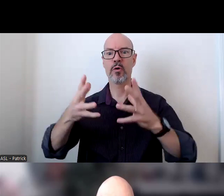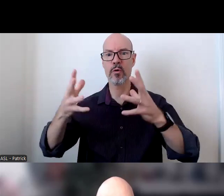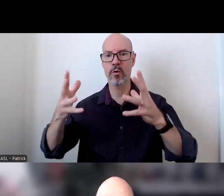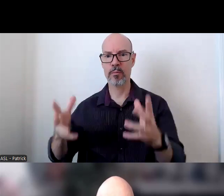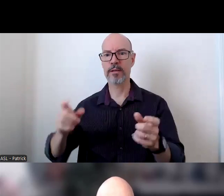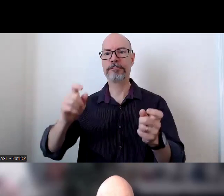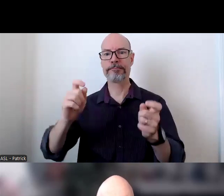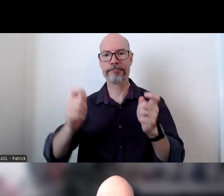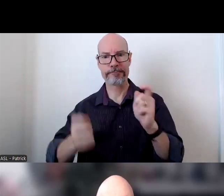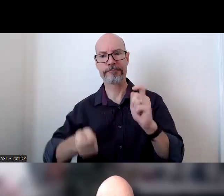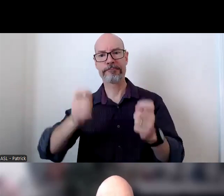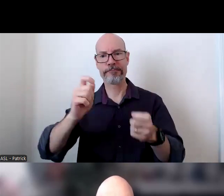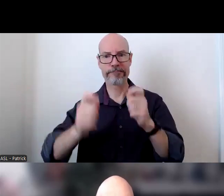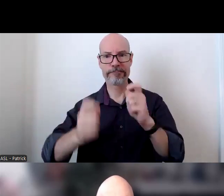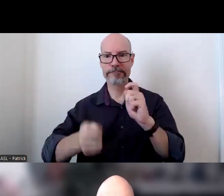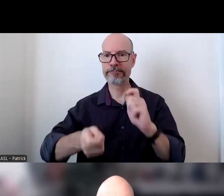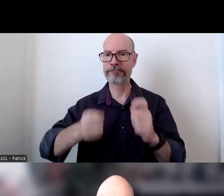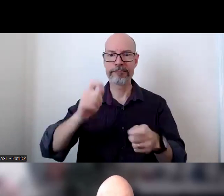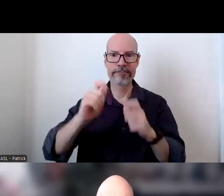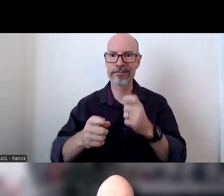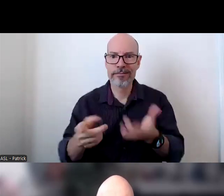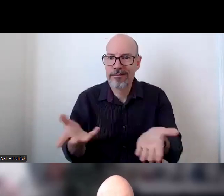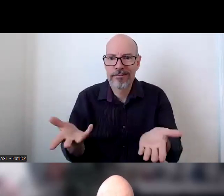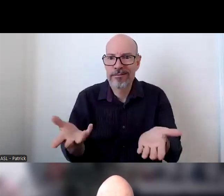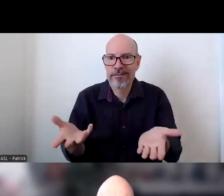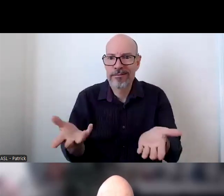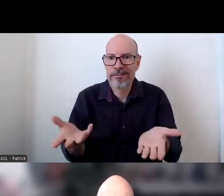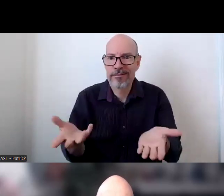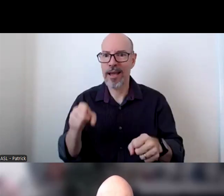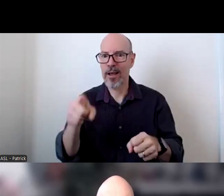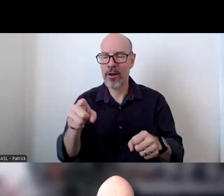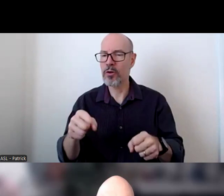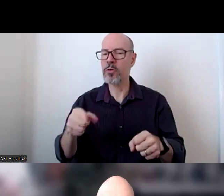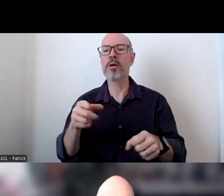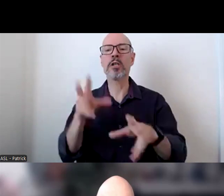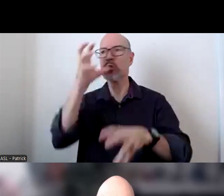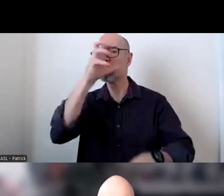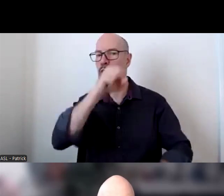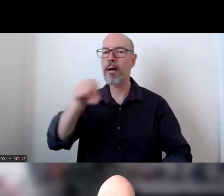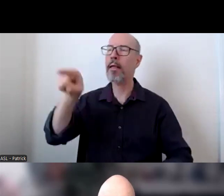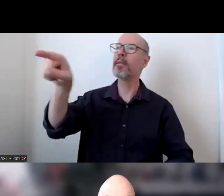realize there is so much There is no way anybody can give a presentation that is going to meet everyone's needs.